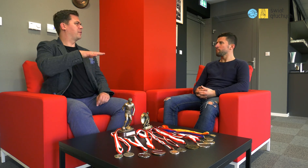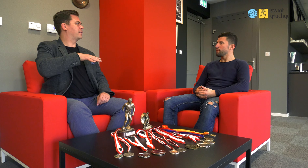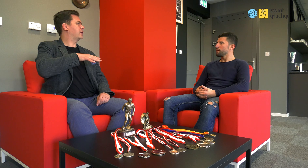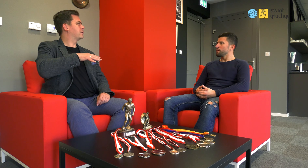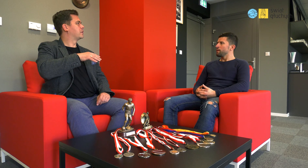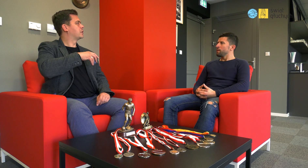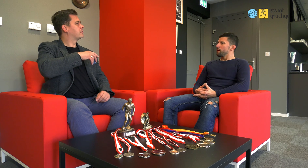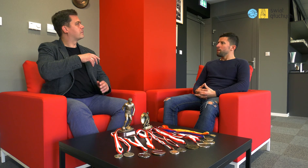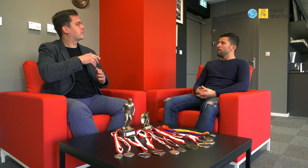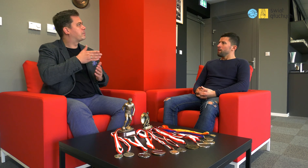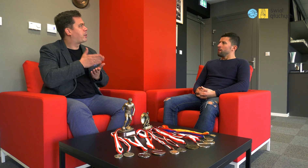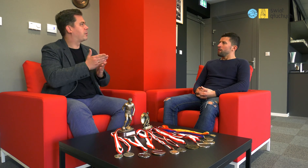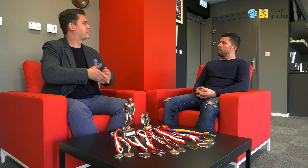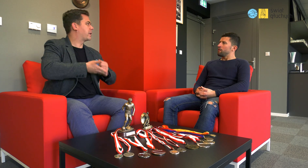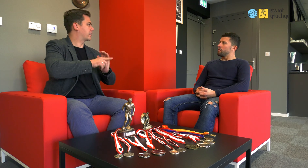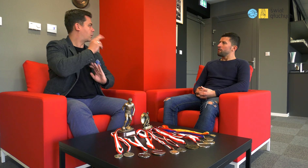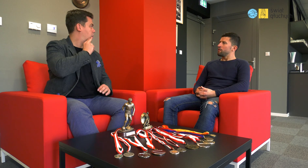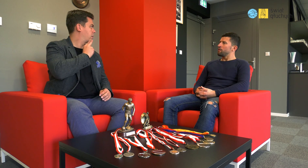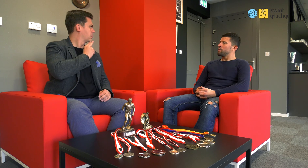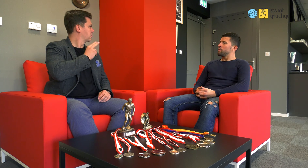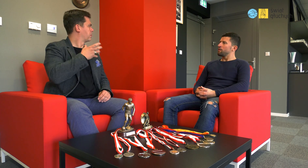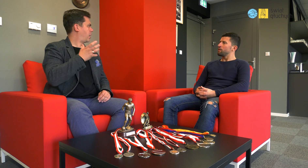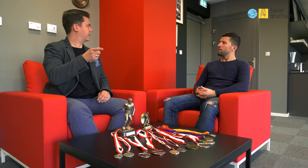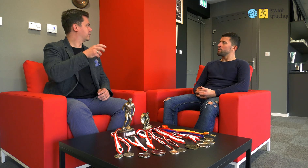Is it true that deaf athletes now have abundant support and assistance